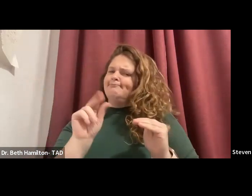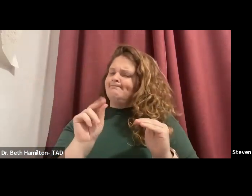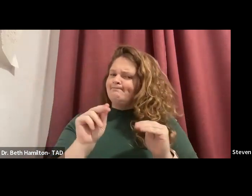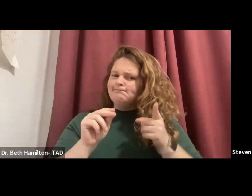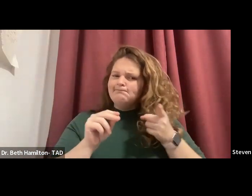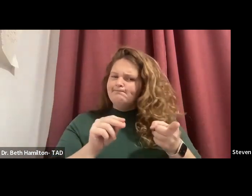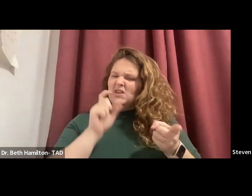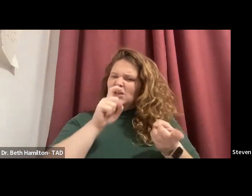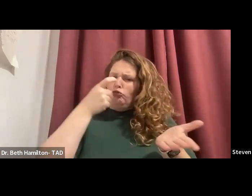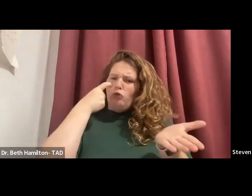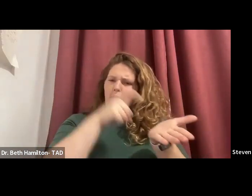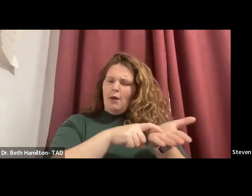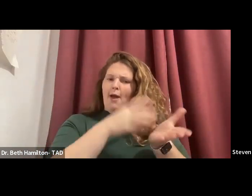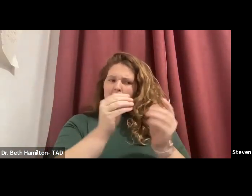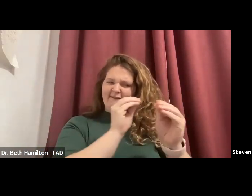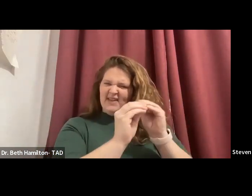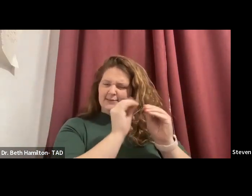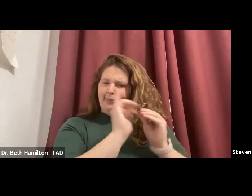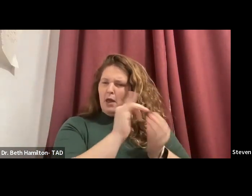statewide